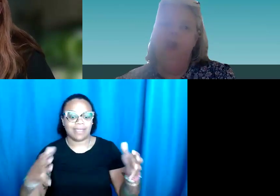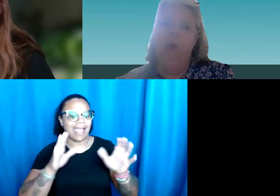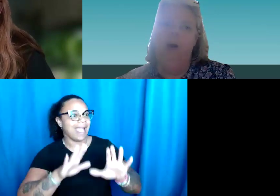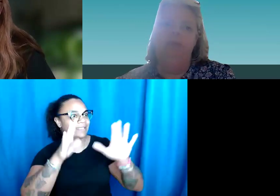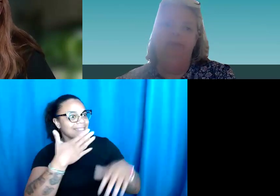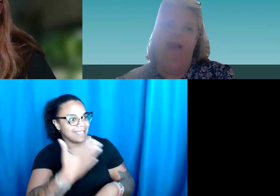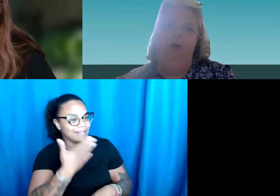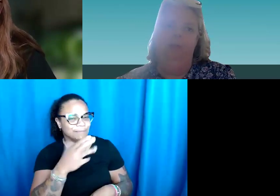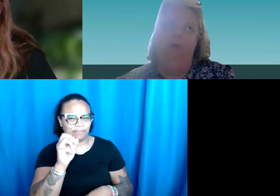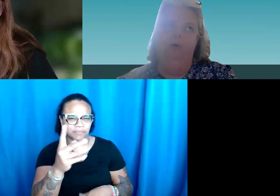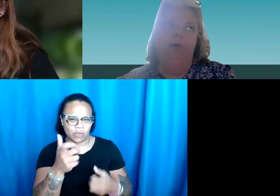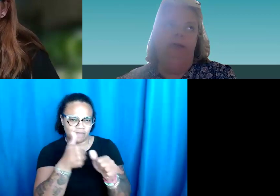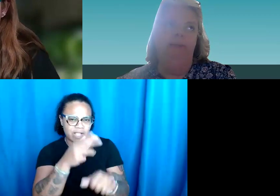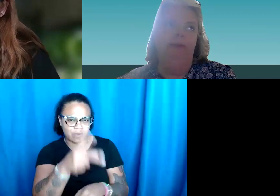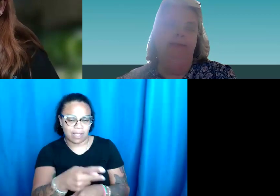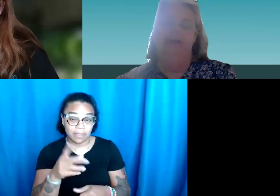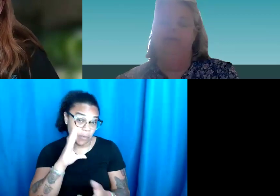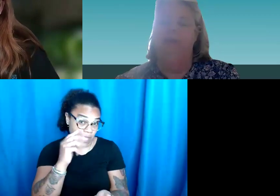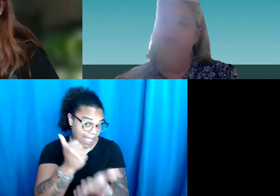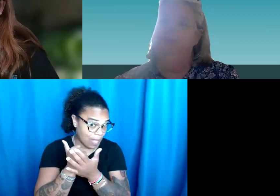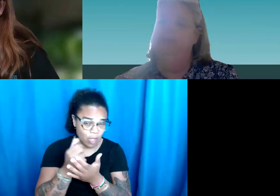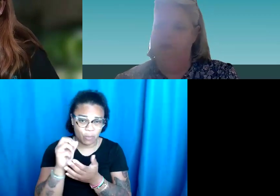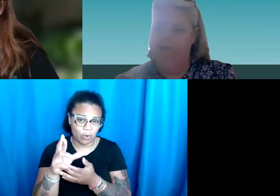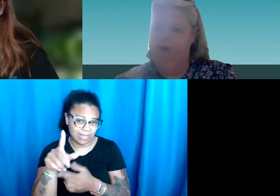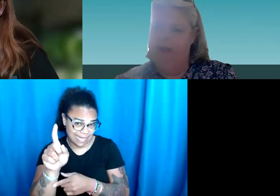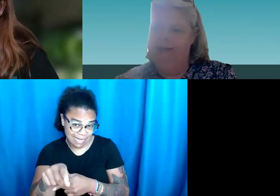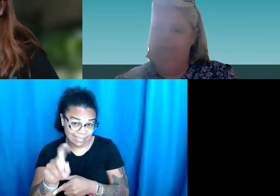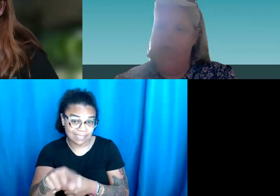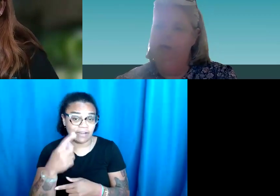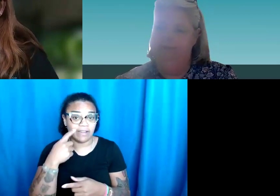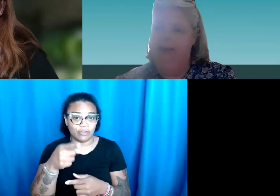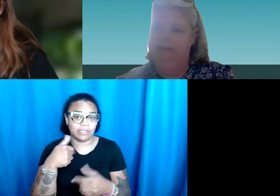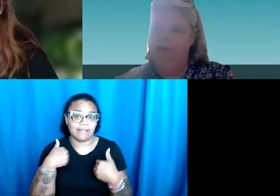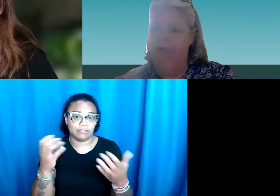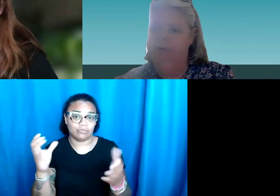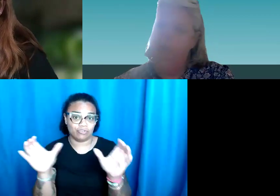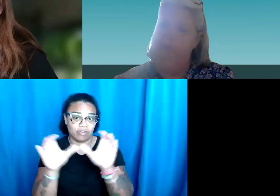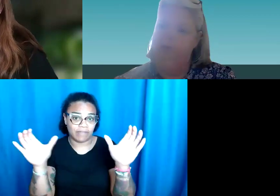Does it help or necessary to be certified if you are saying that you are say a women